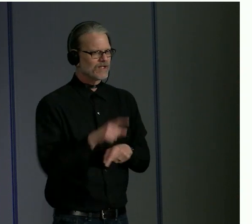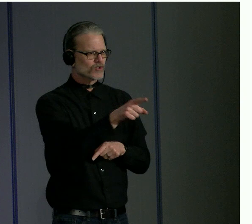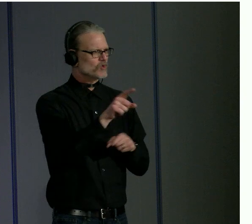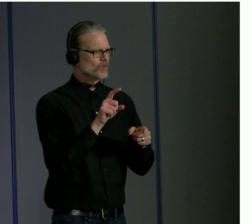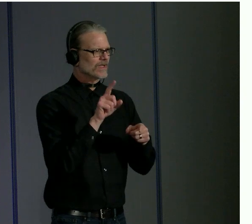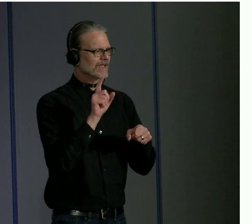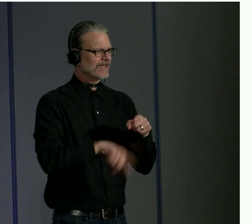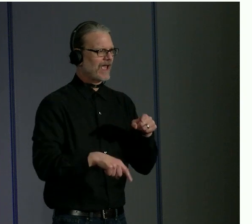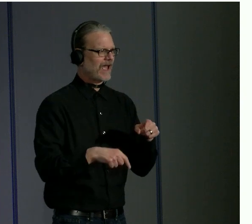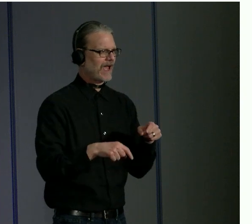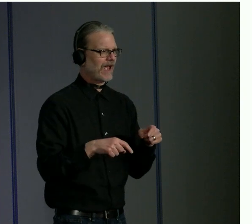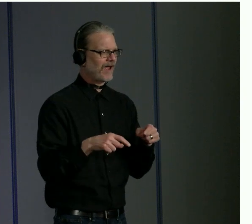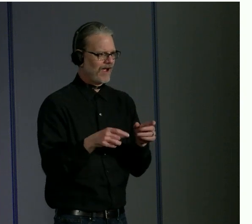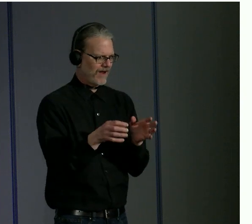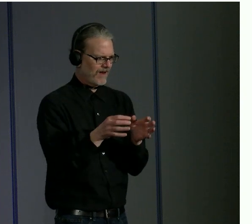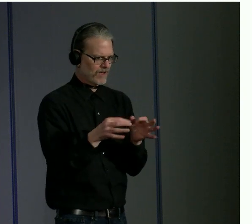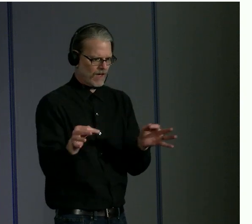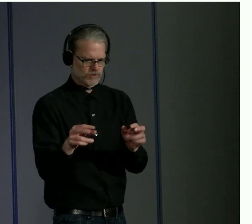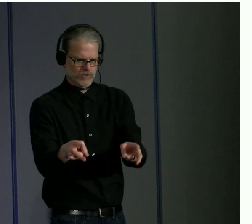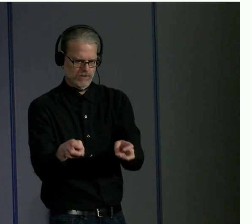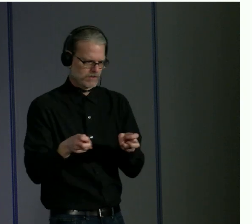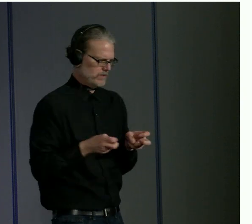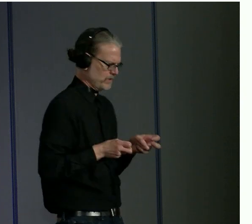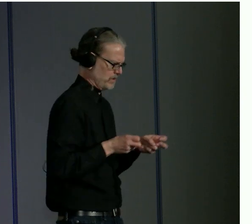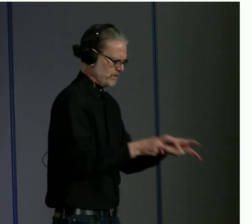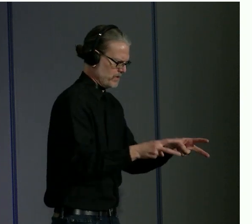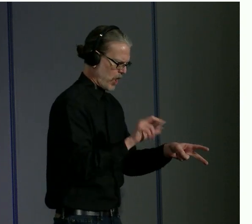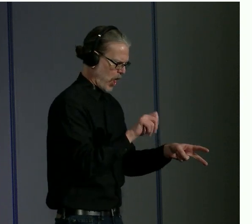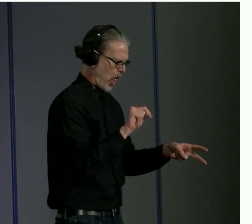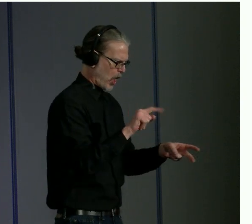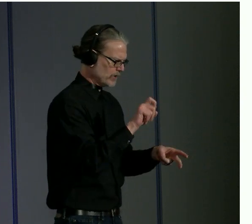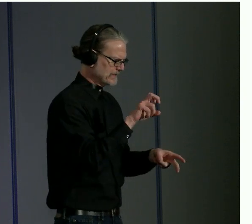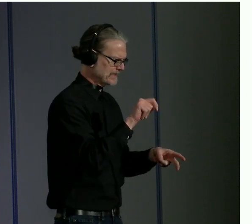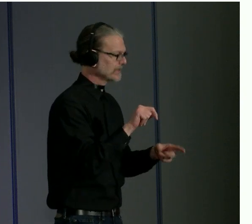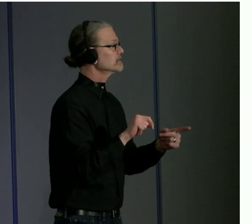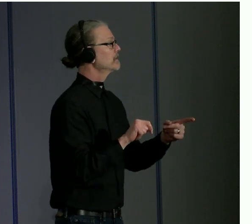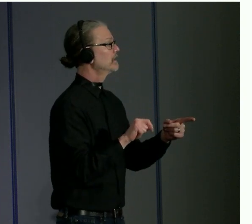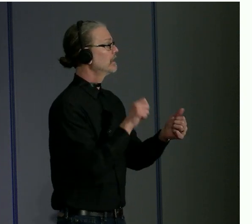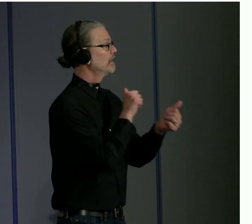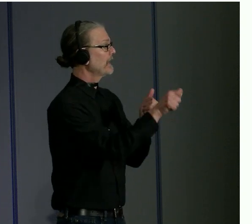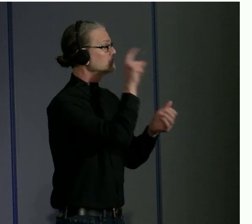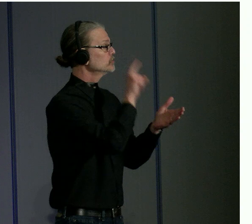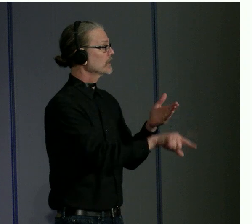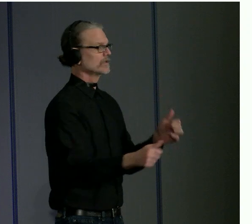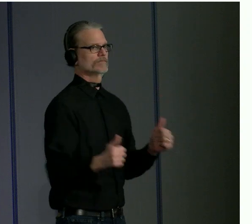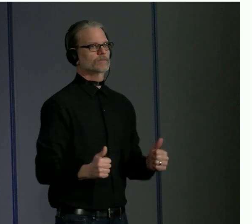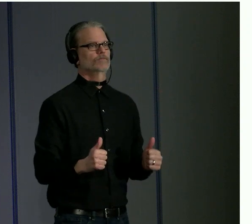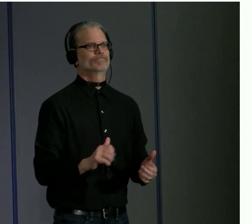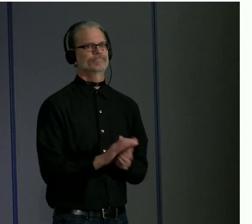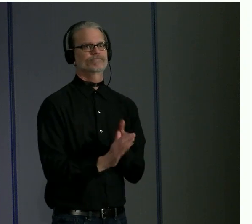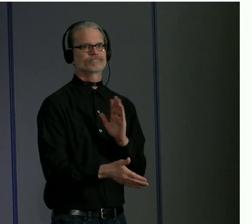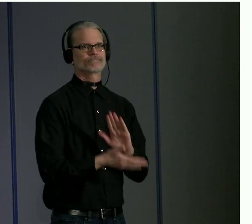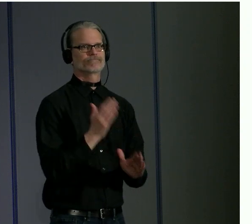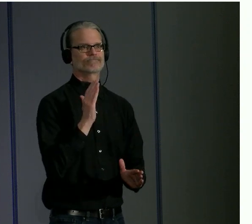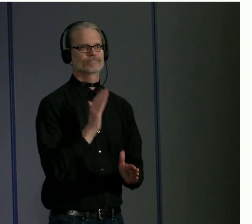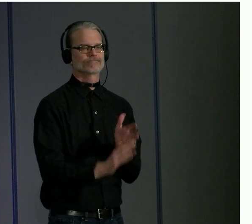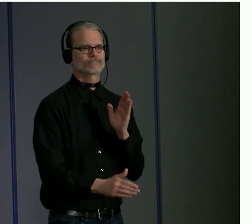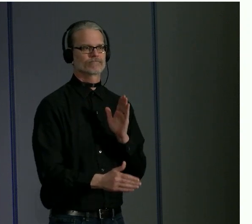and copy it into the Alt Text of the image and say I'm good. I passed the checker. Right and it should be a description of the image.